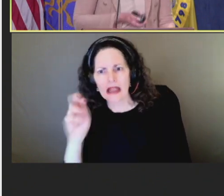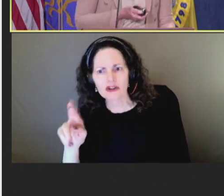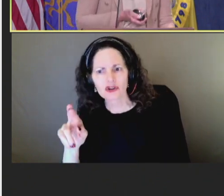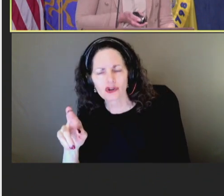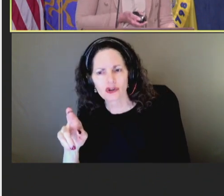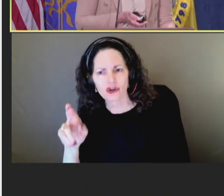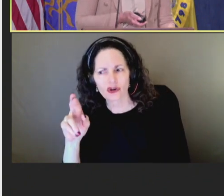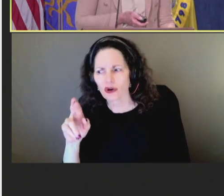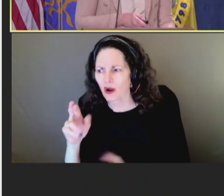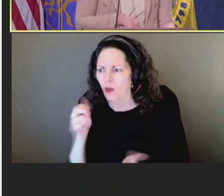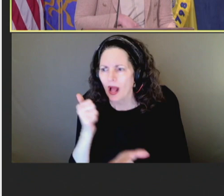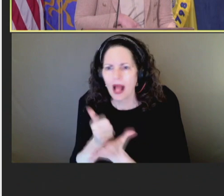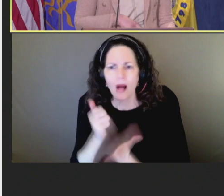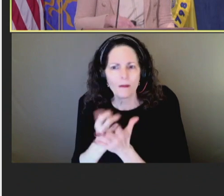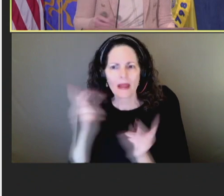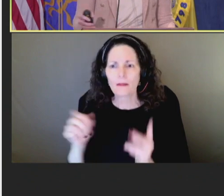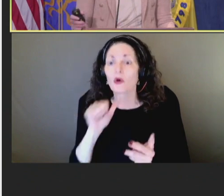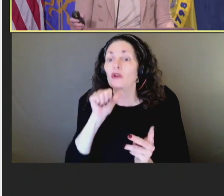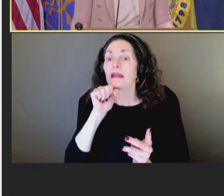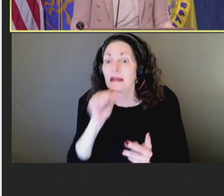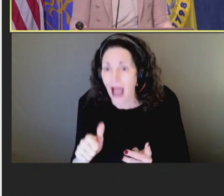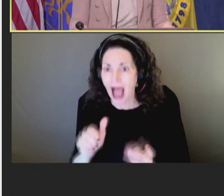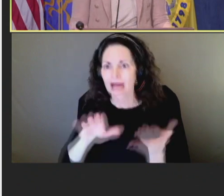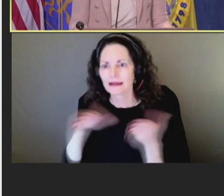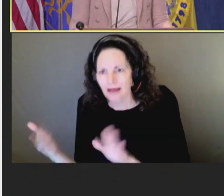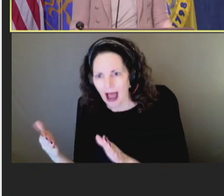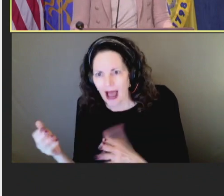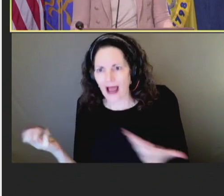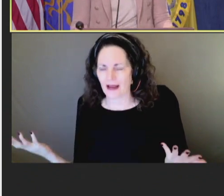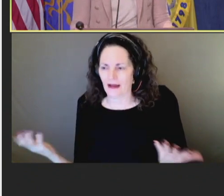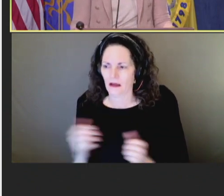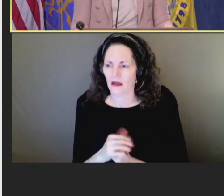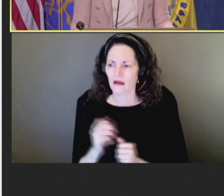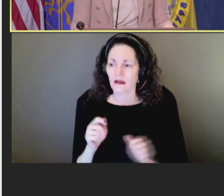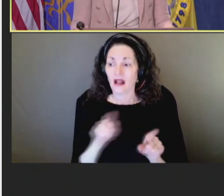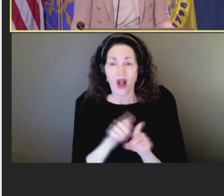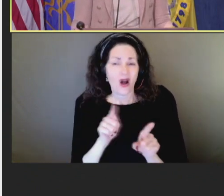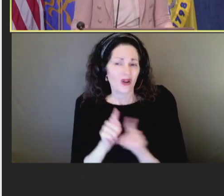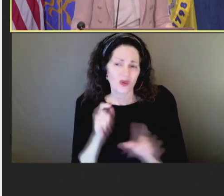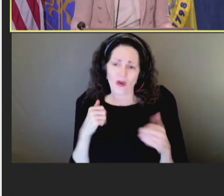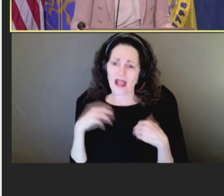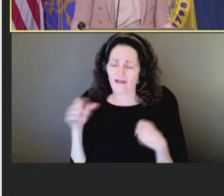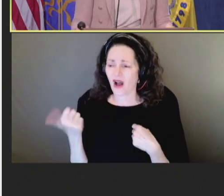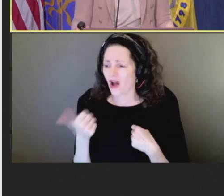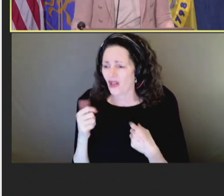Success in breast cancer vaccines also equals success in other solid tumor cancer vaccines.